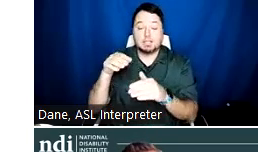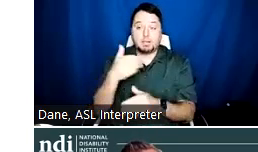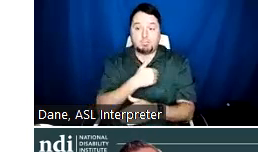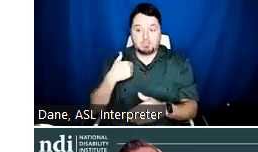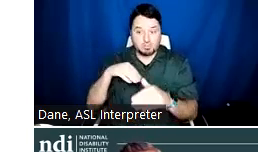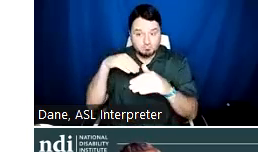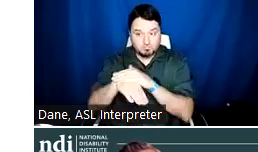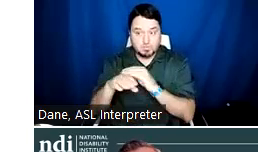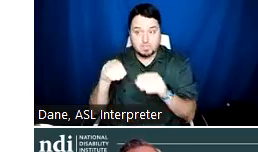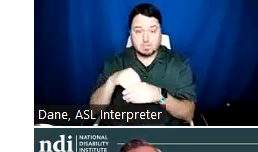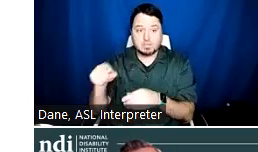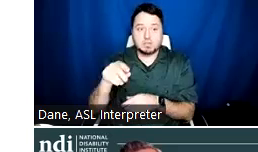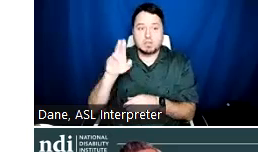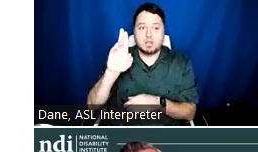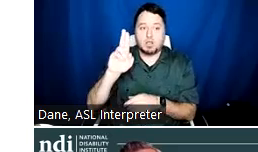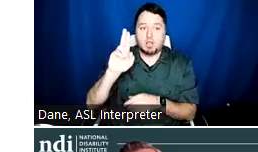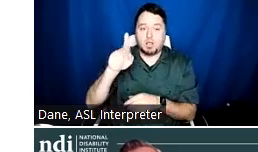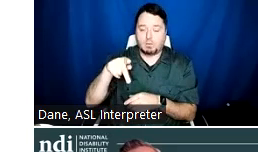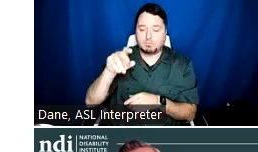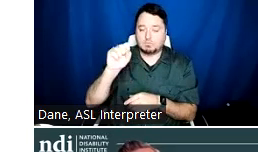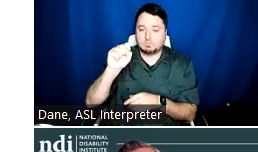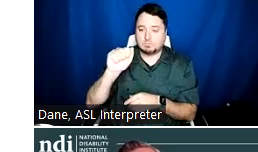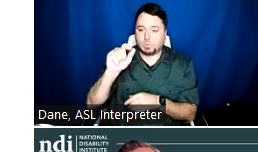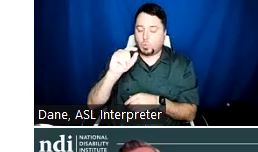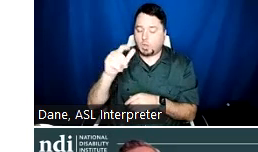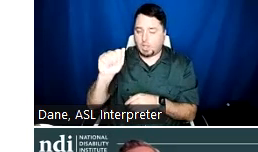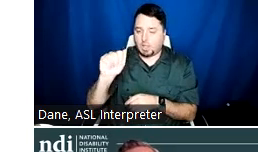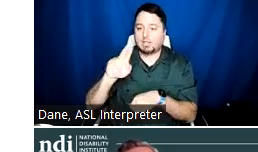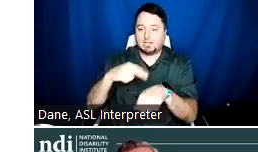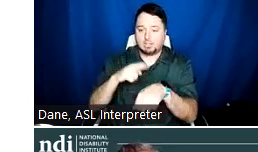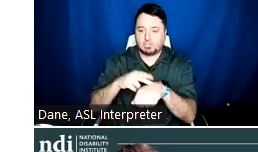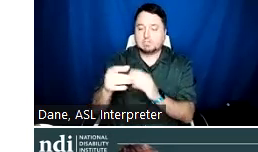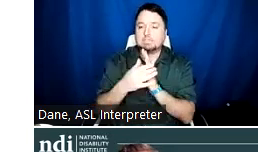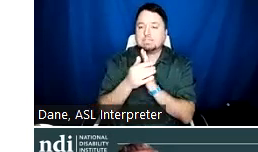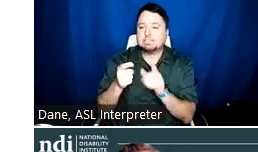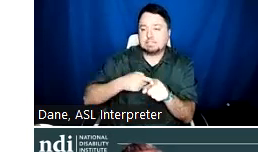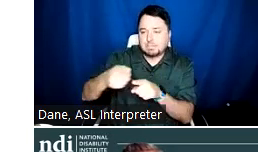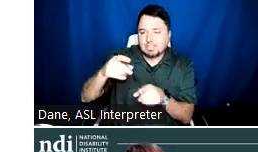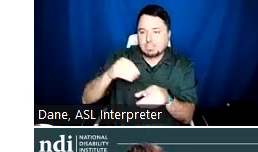Apsaalooke Nation, Indigenous scholar and specializes is the intersection between